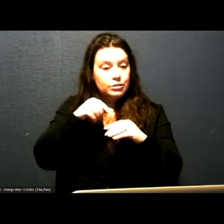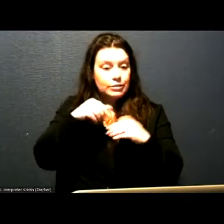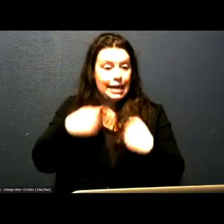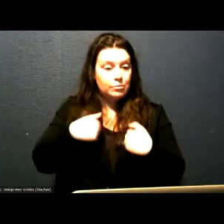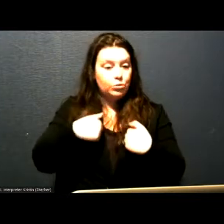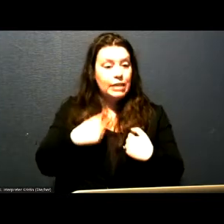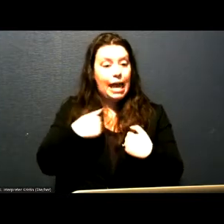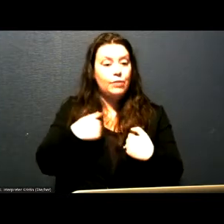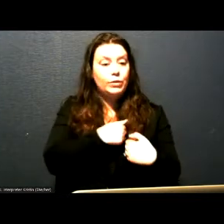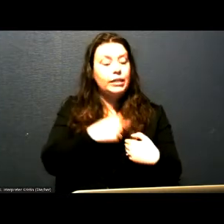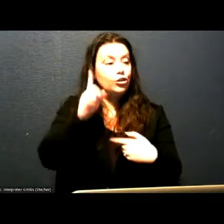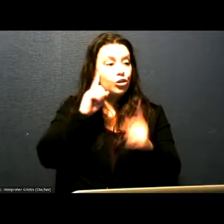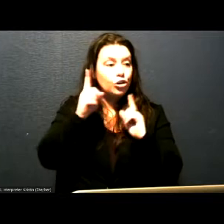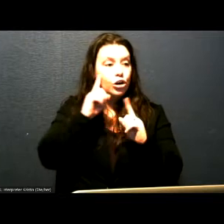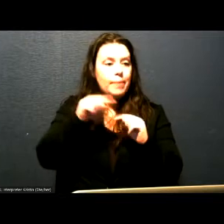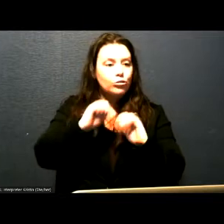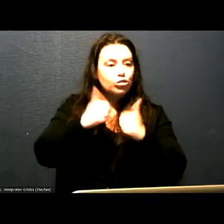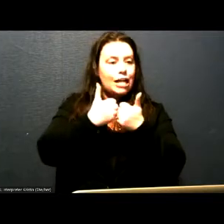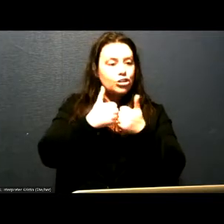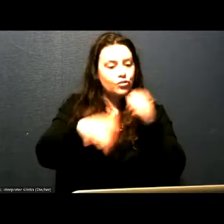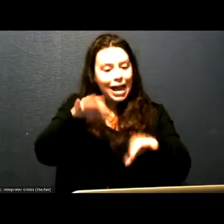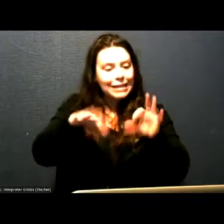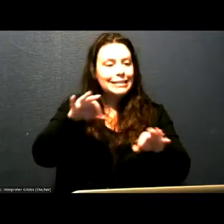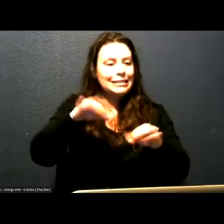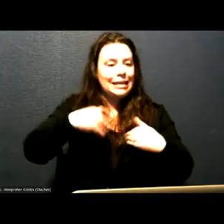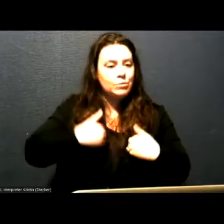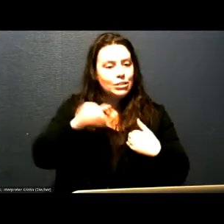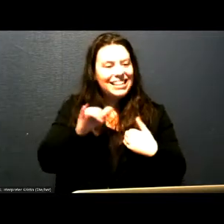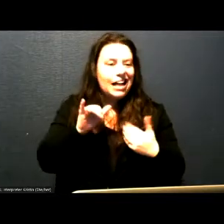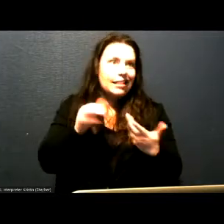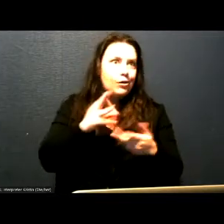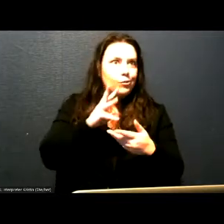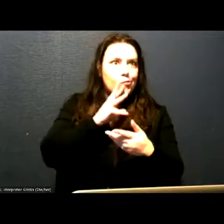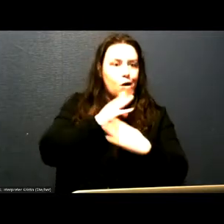water, having waterproof technology. I imagine that as you're studying seabirds and shorebirds there